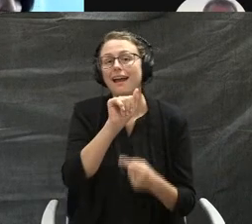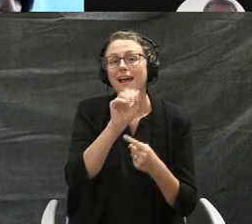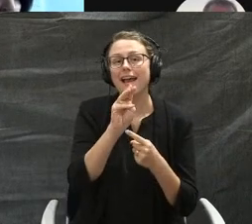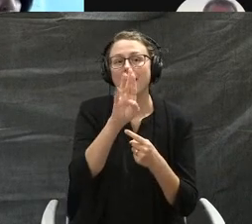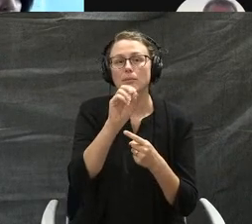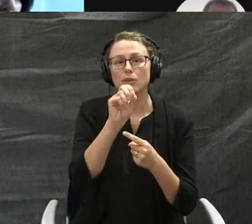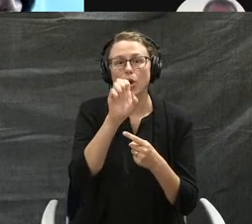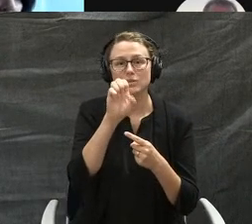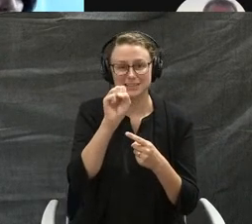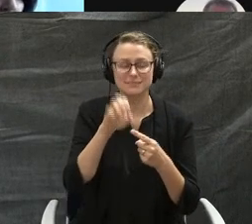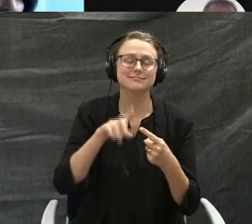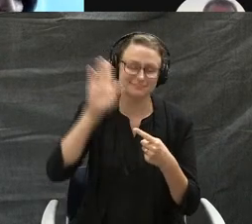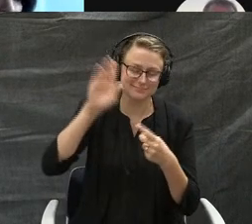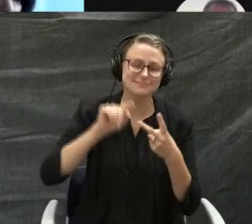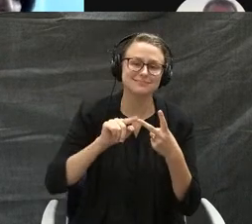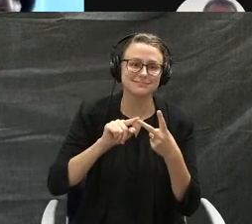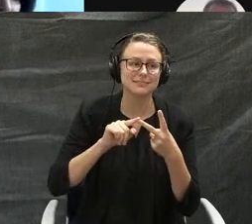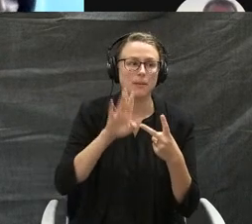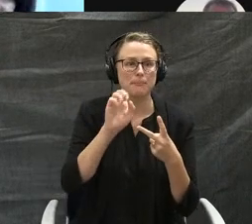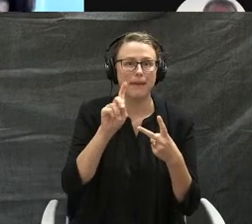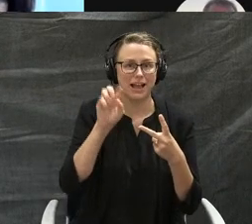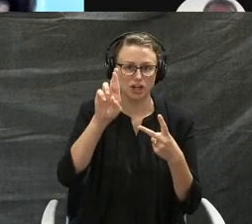I board member Becker I board